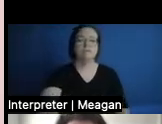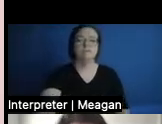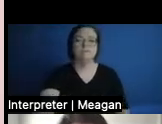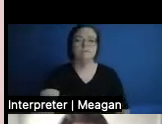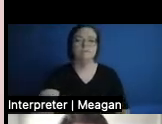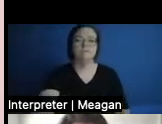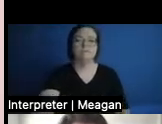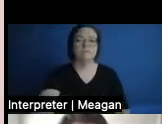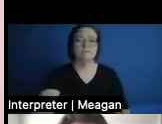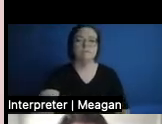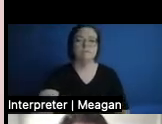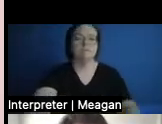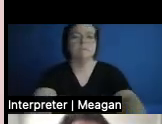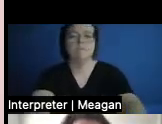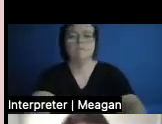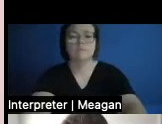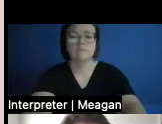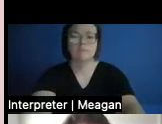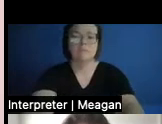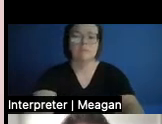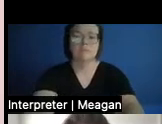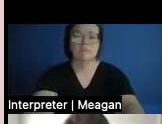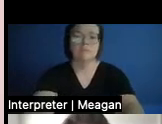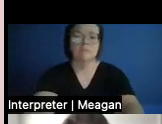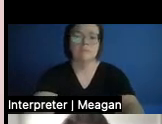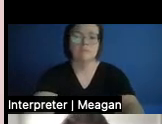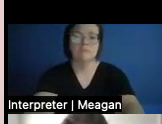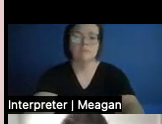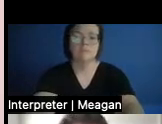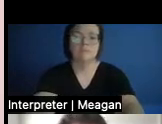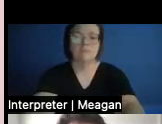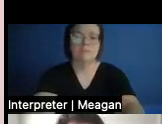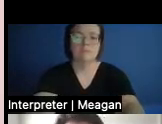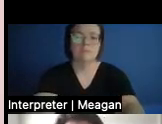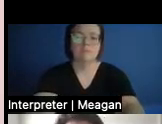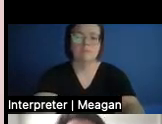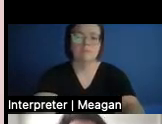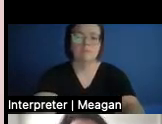Love the milkweed-heaviness of it too. Yeah, yeah, more milkweed poems for sure.